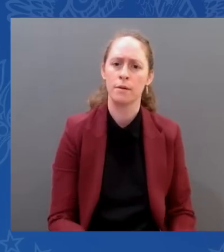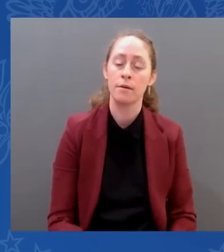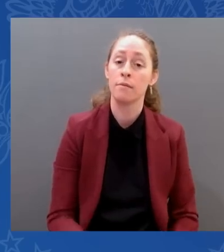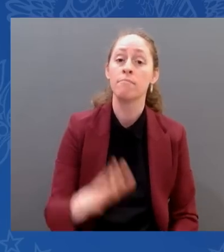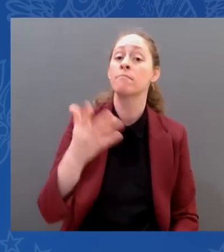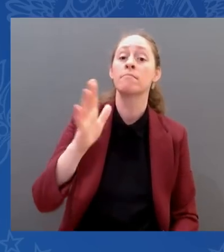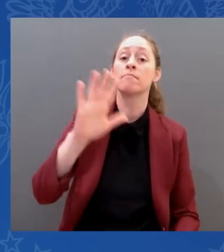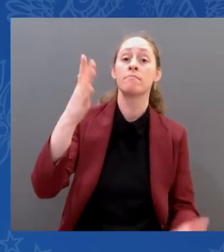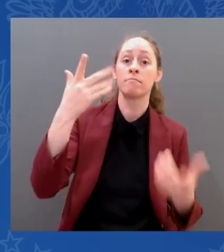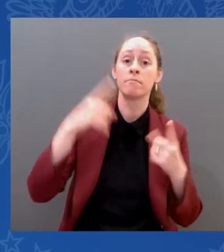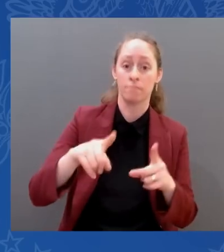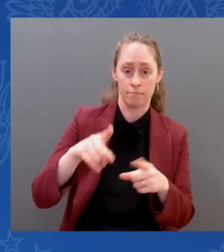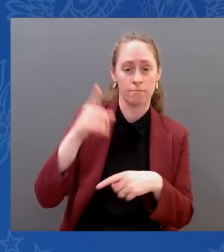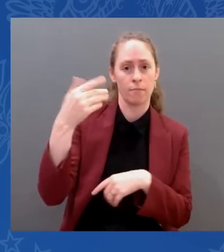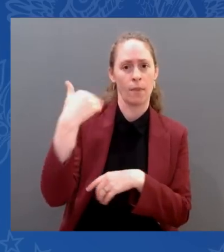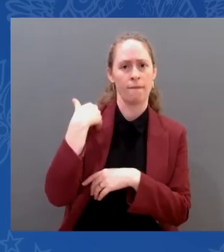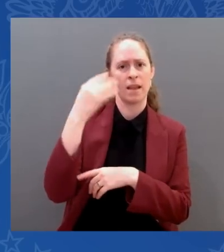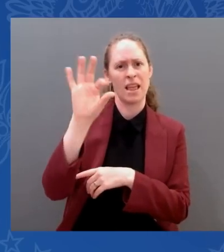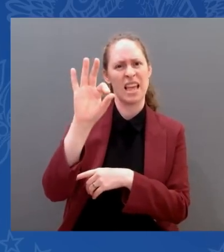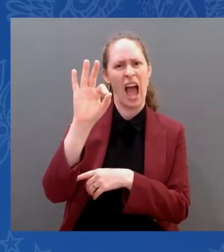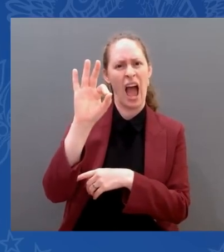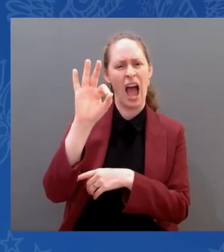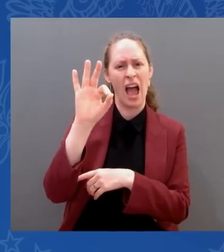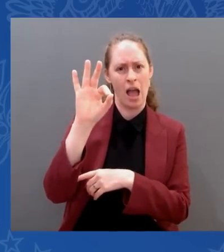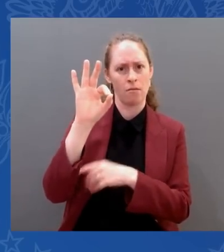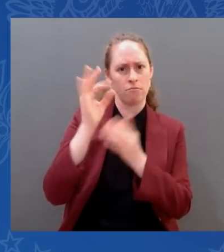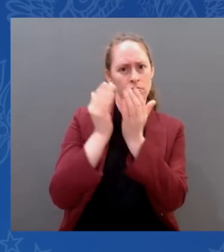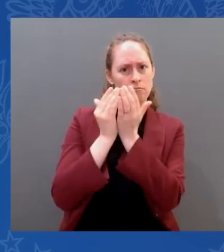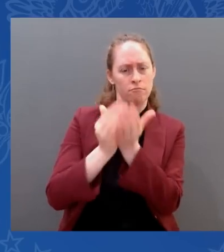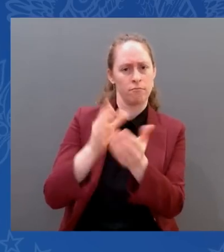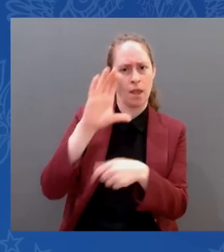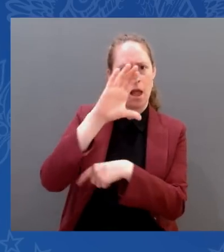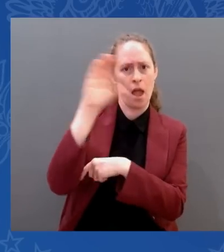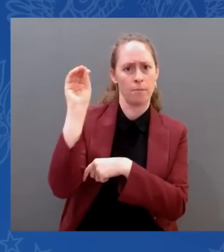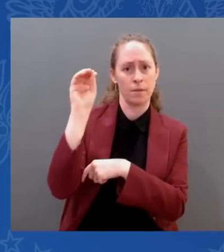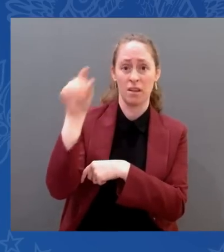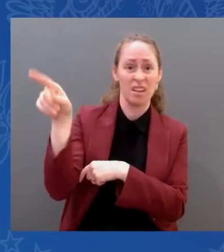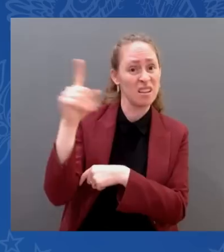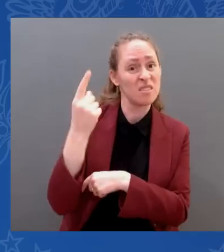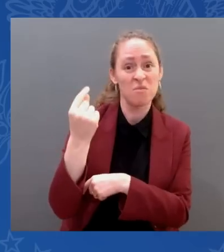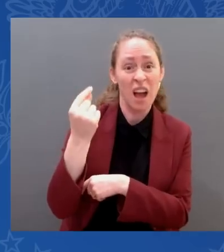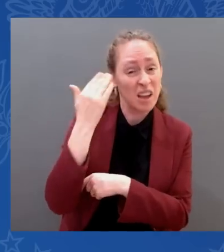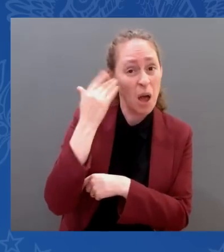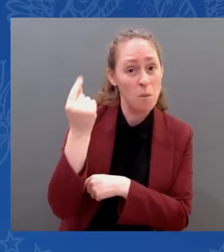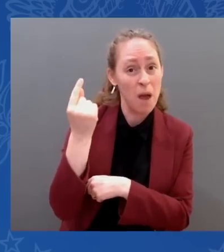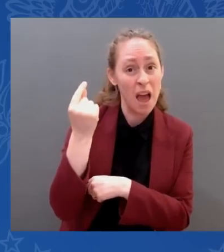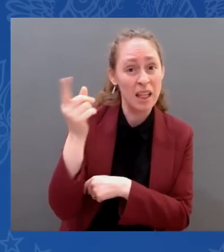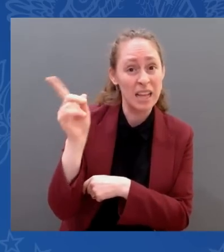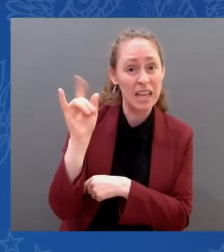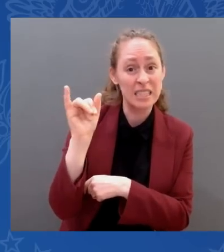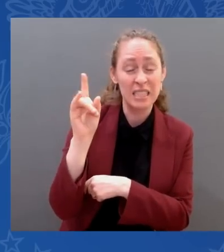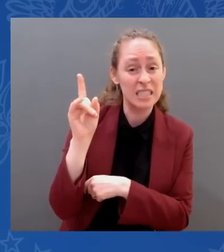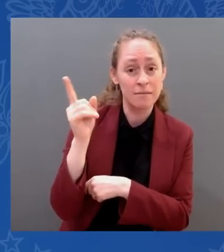Nine. They form three consortia. These companies have raised their prices by